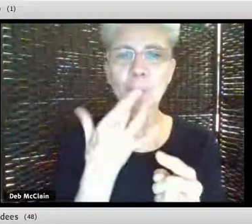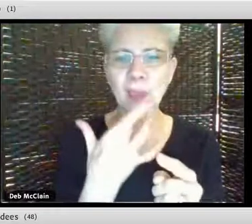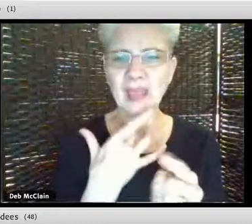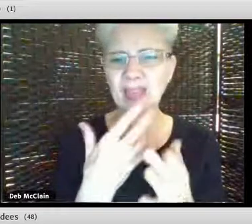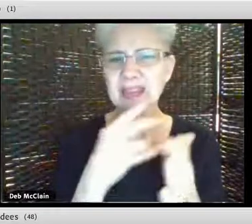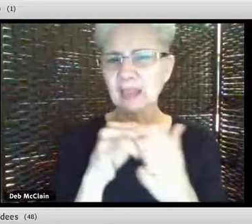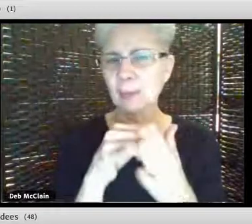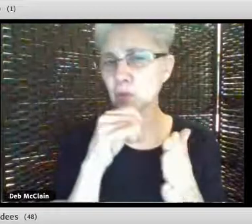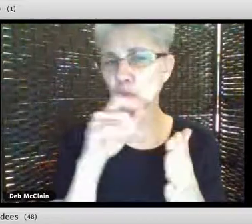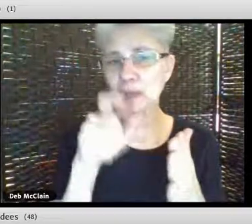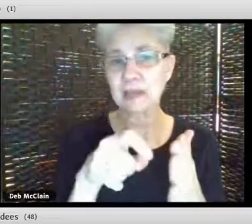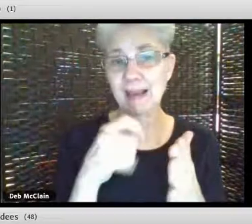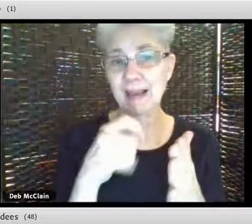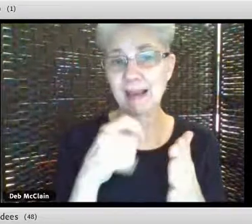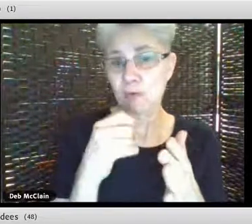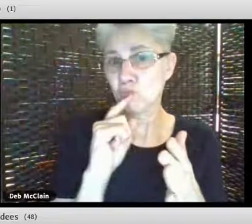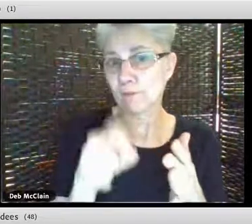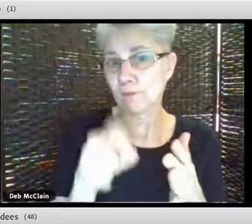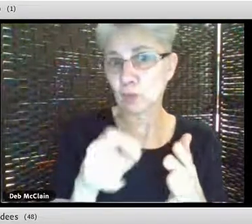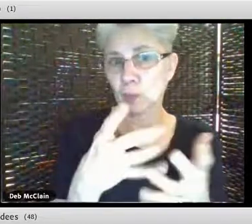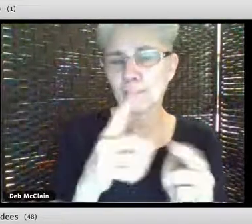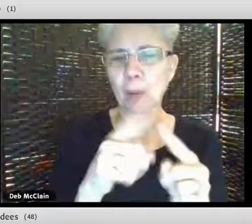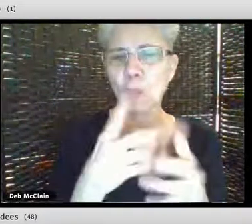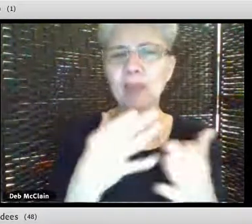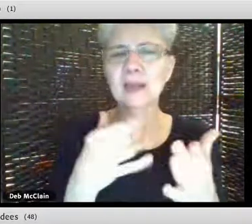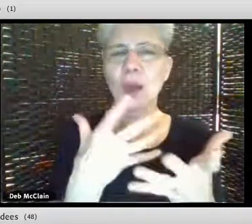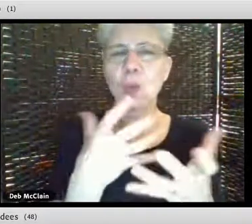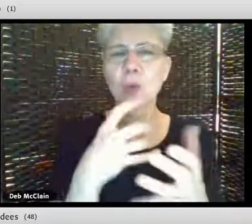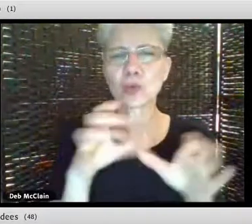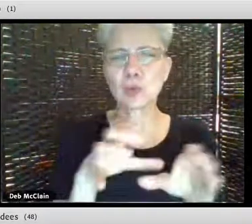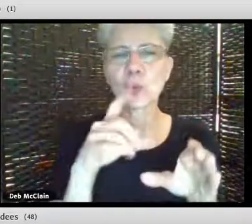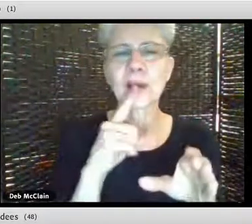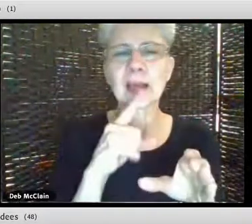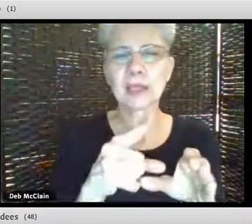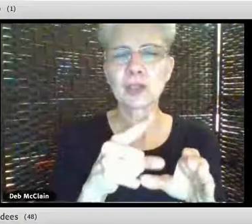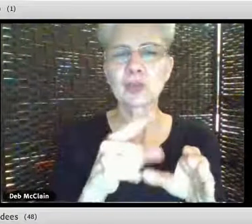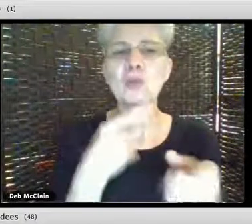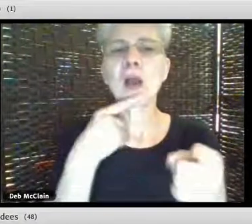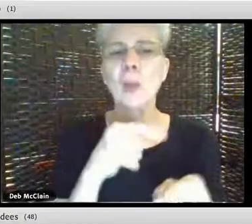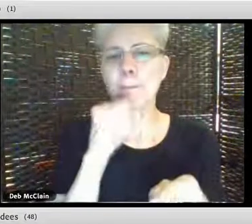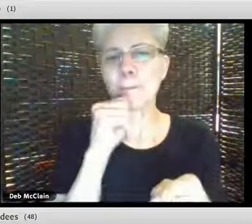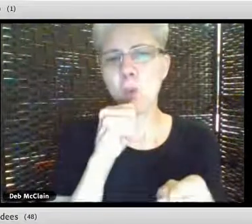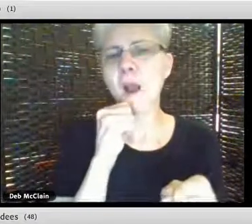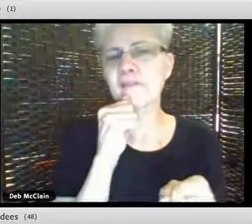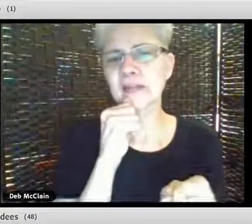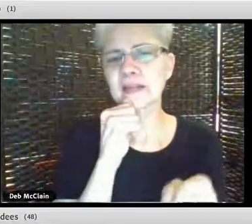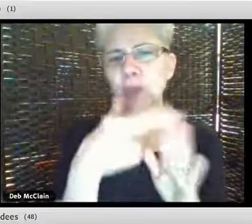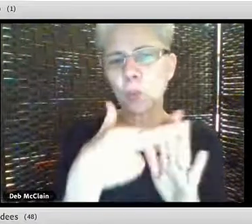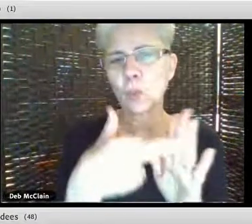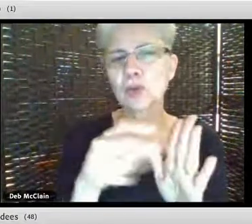to enter your birthday and different things like that, but you don't necessarily have to, but one of the things they do want you to do is agree to their privacy and terms,